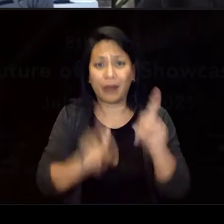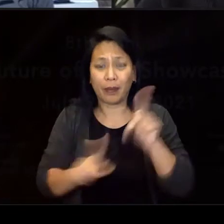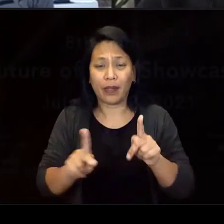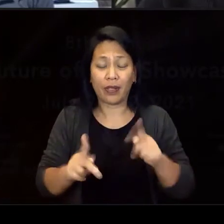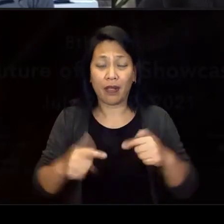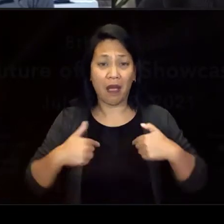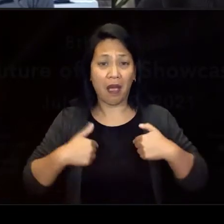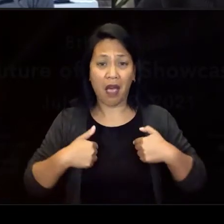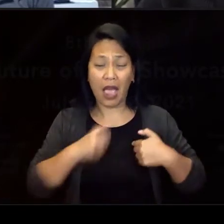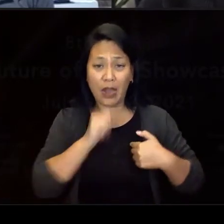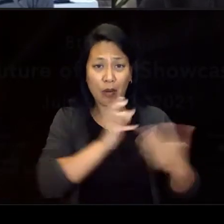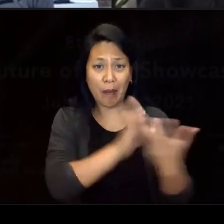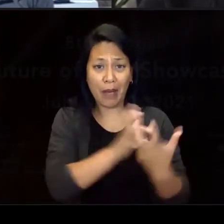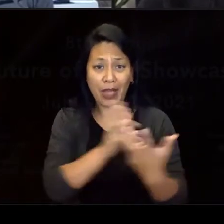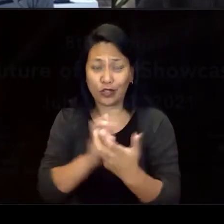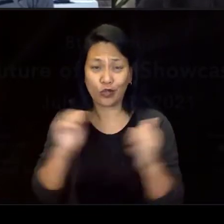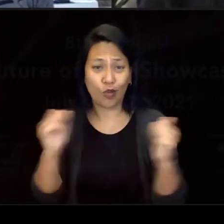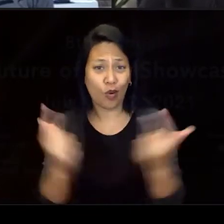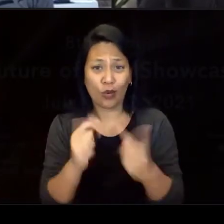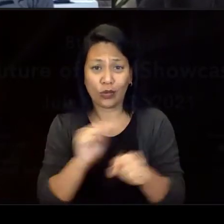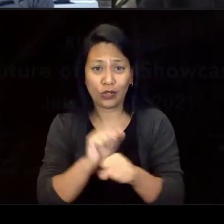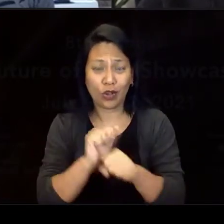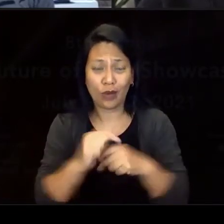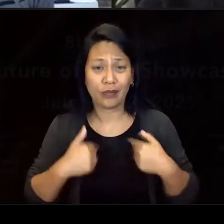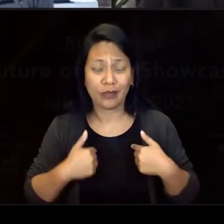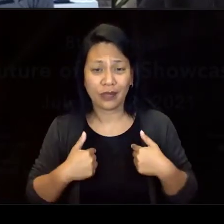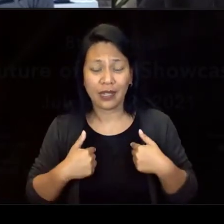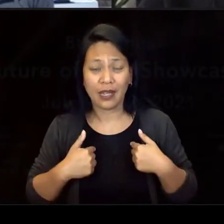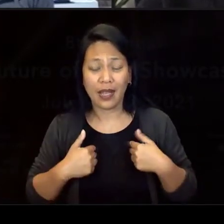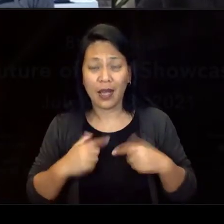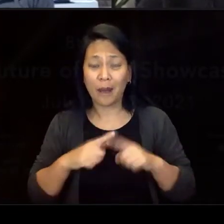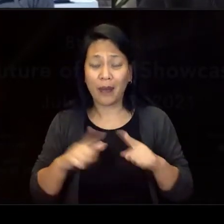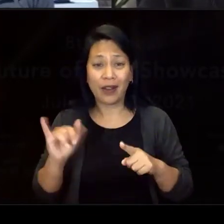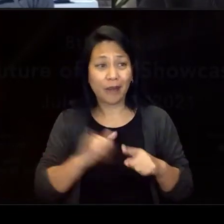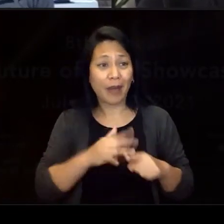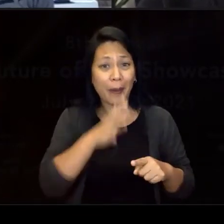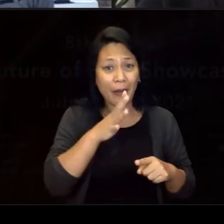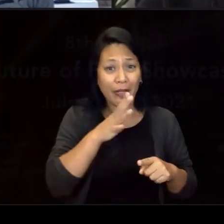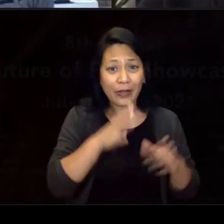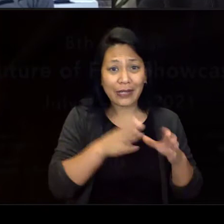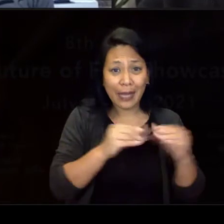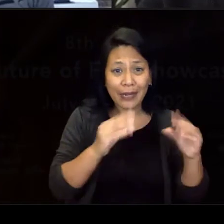You want to make sure that, you know, because no one would know it, but my mother's Lebanese. My husband's Lebanese.